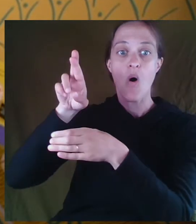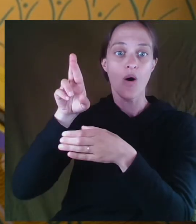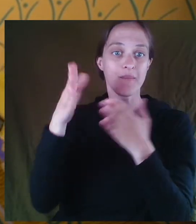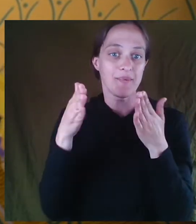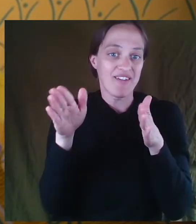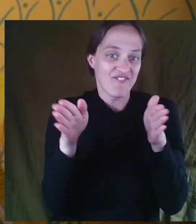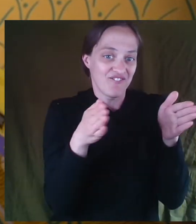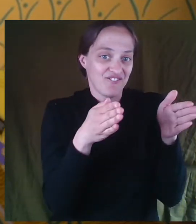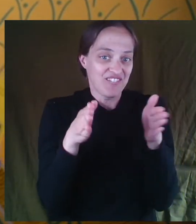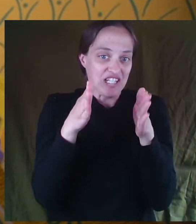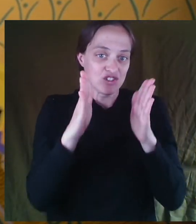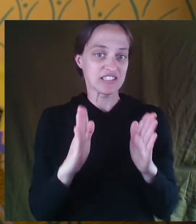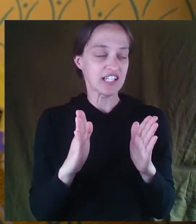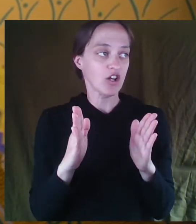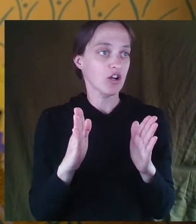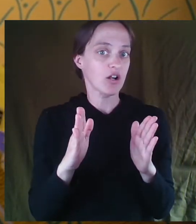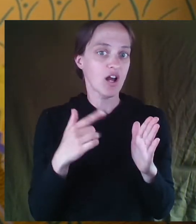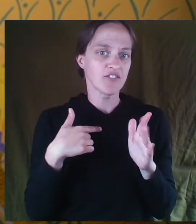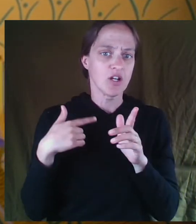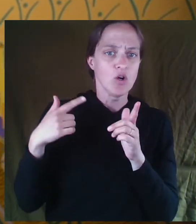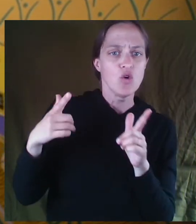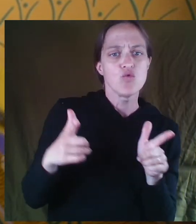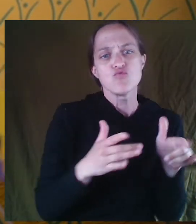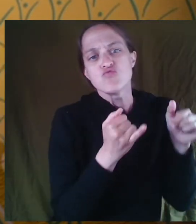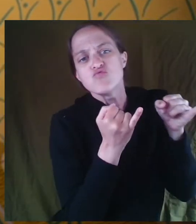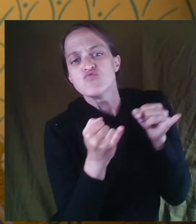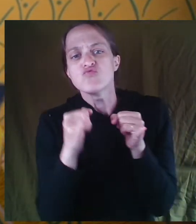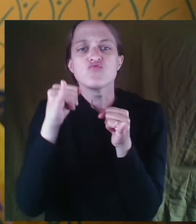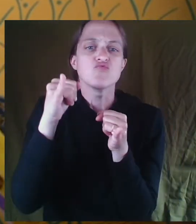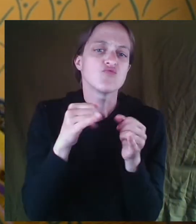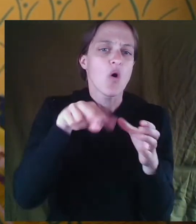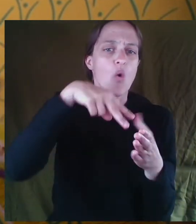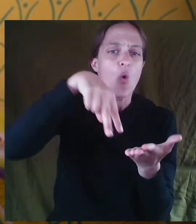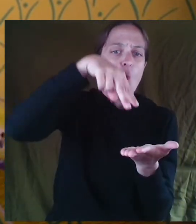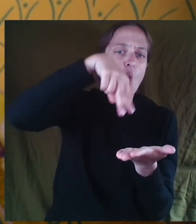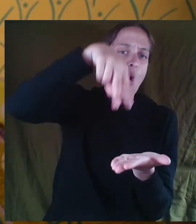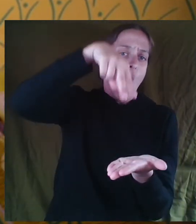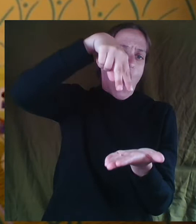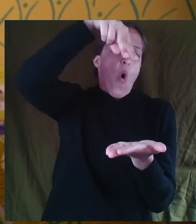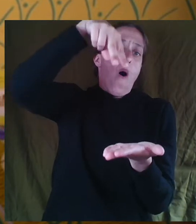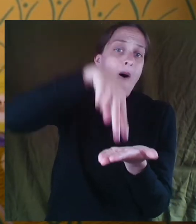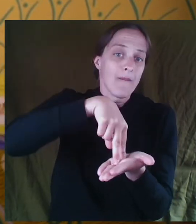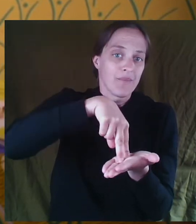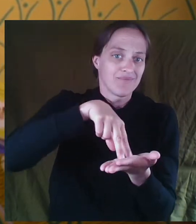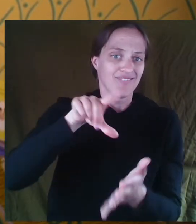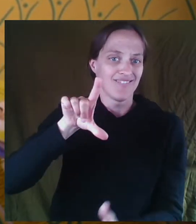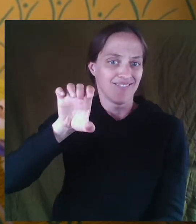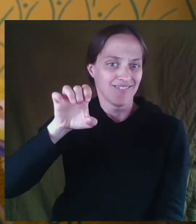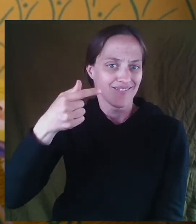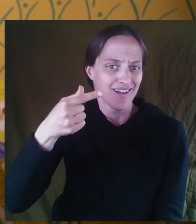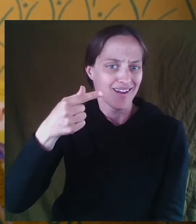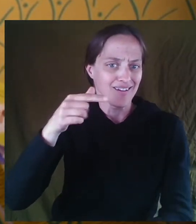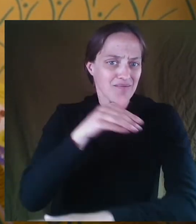or maybe you were thinking about figure skaters and how fast they have to skate and do all those twirls and jumps. They have to have big muscles.